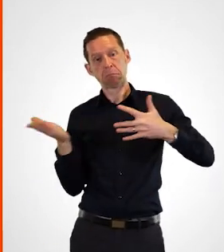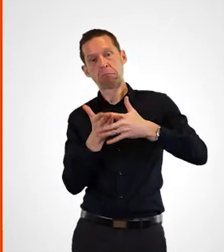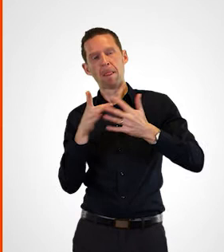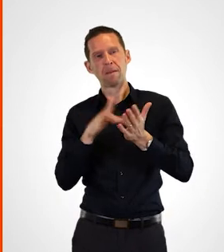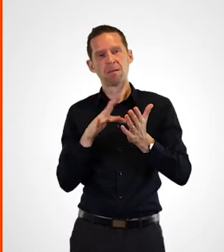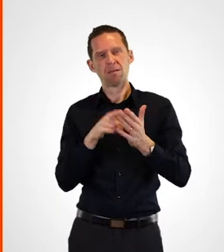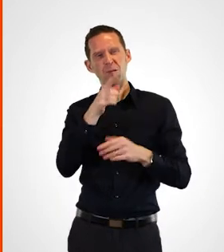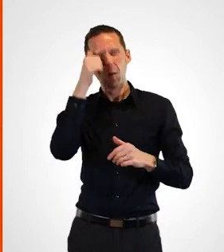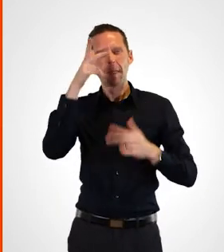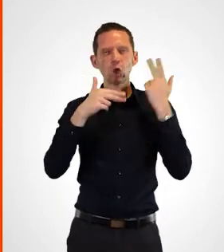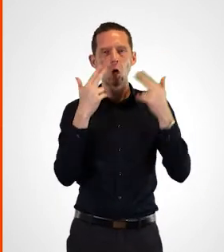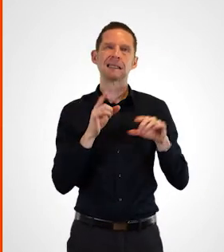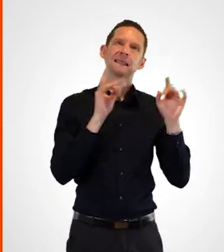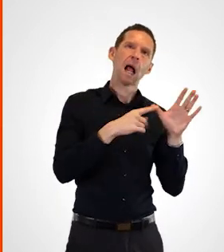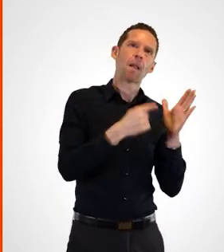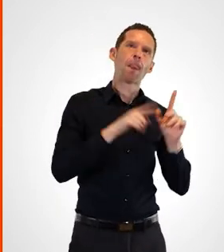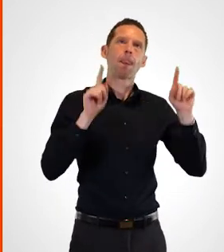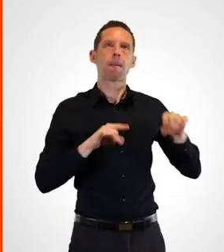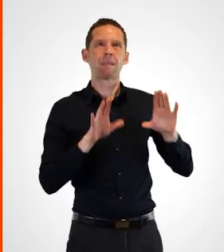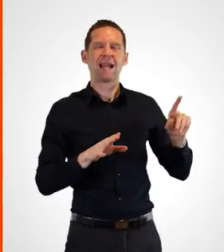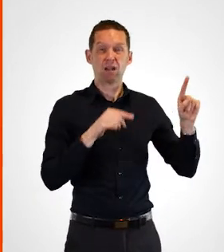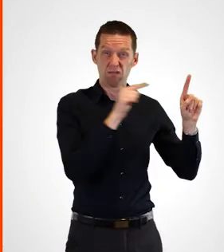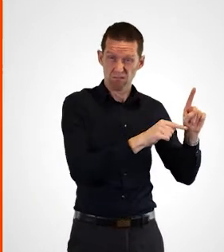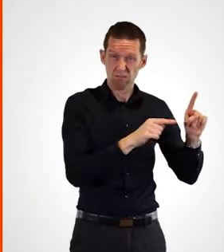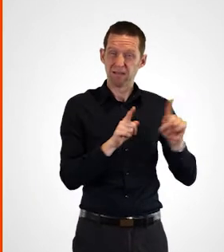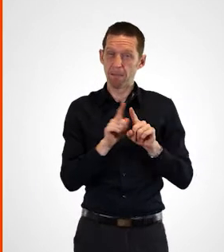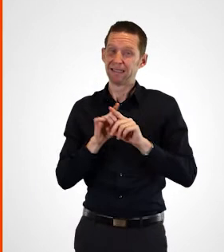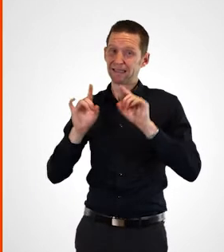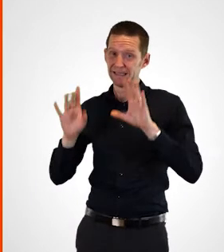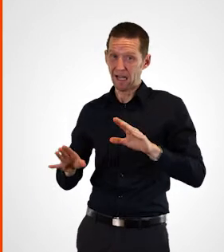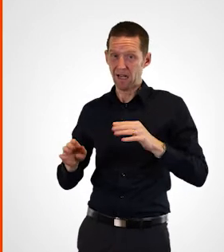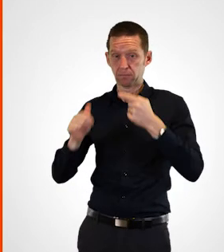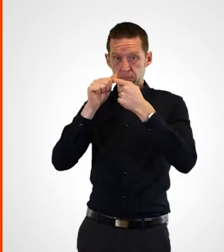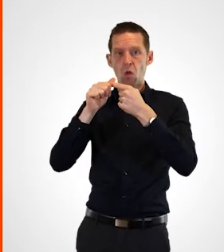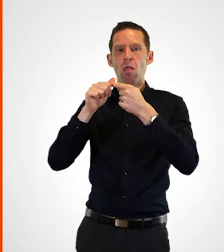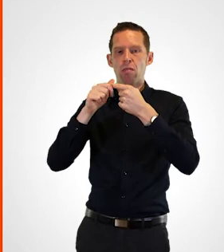you have to start at the very beginning, that's just how it works. So you need to start at the beginning and build from there.